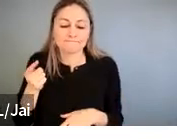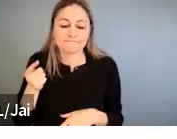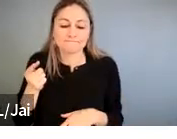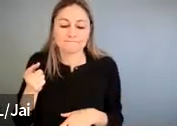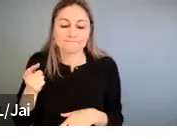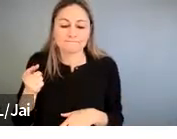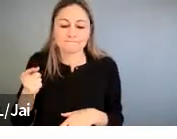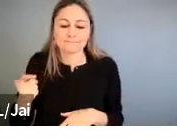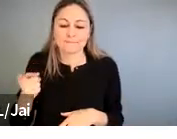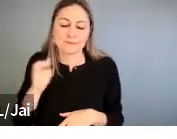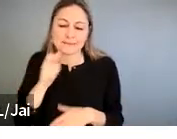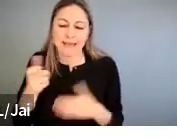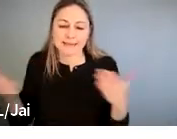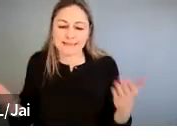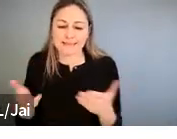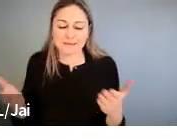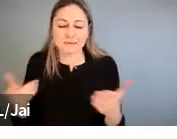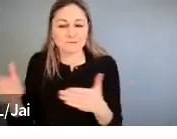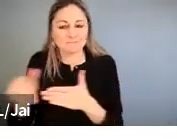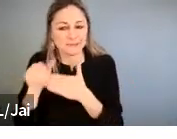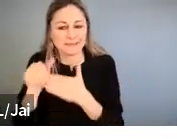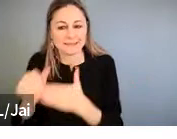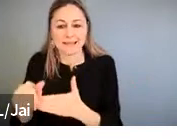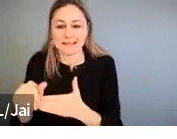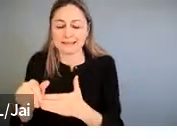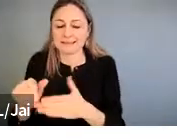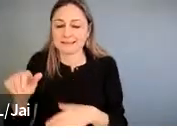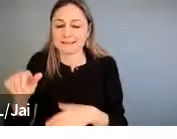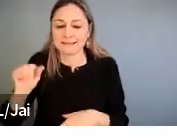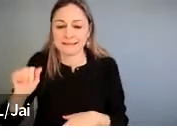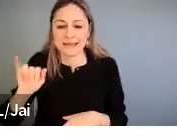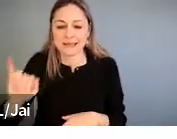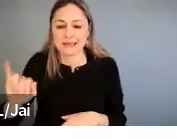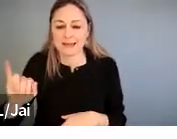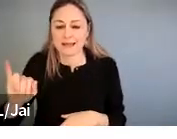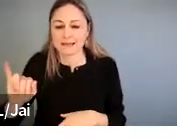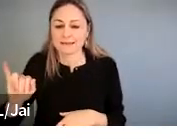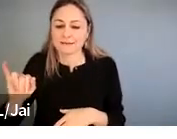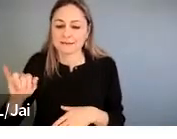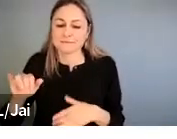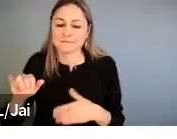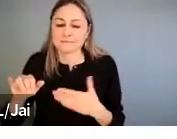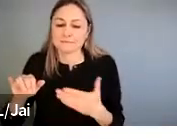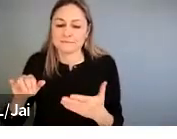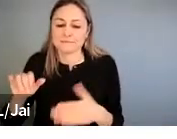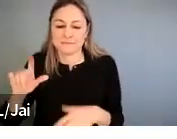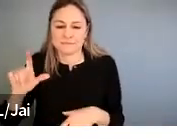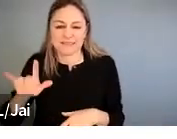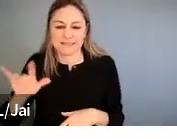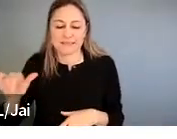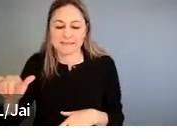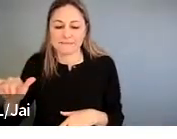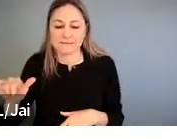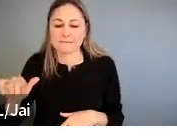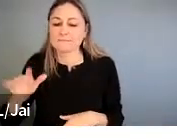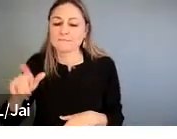for AI within the Access Board and others on our team who has done a lot of work in the background